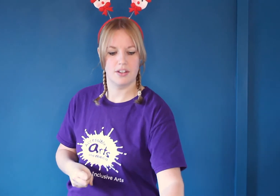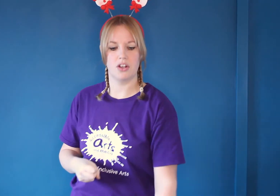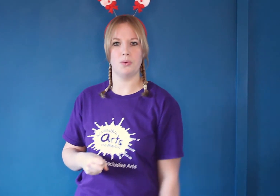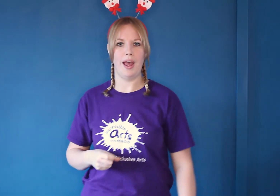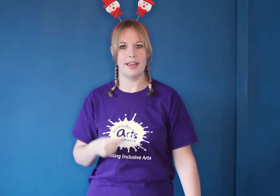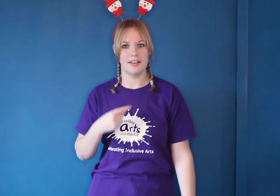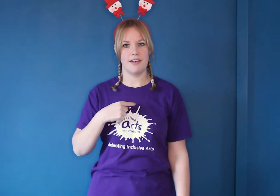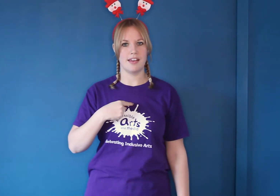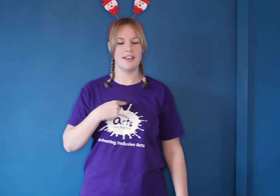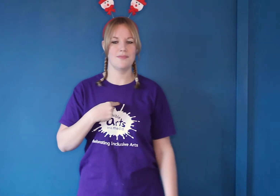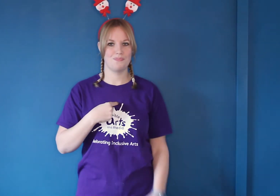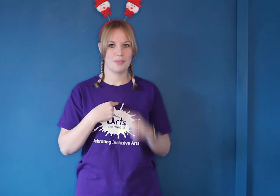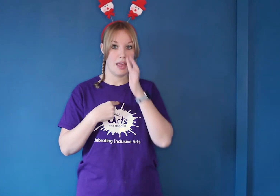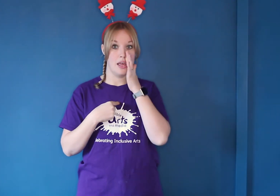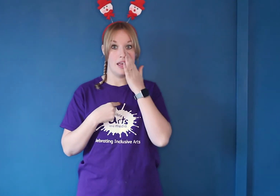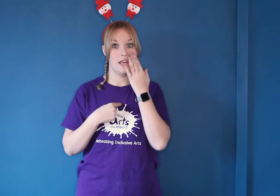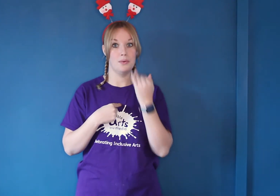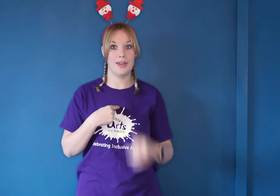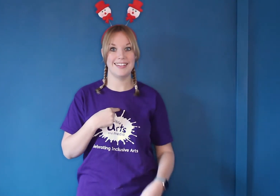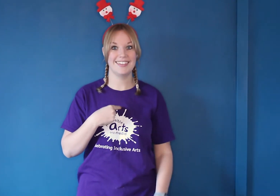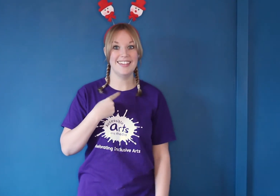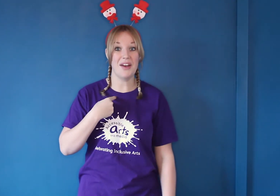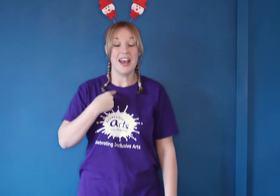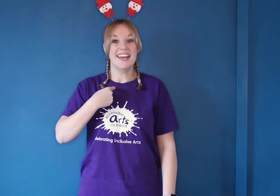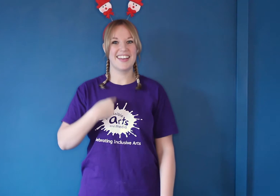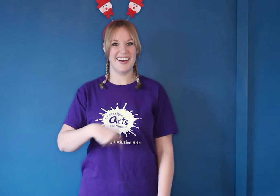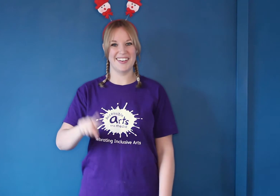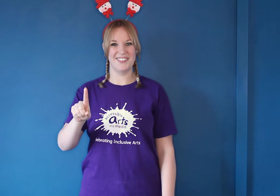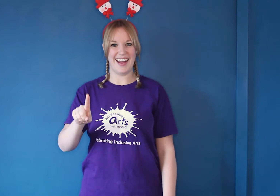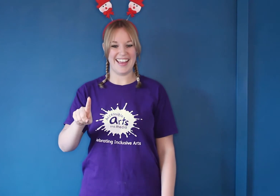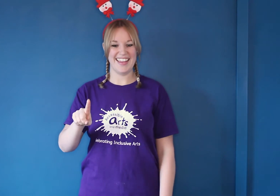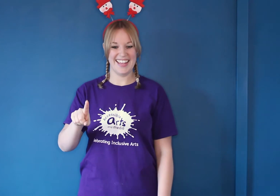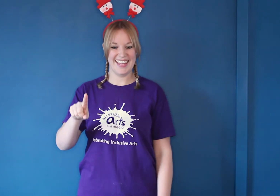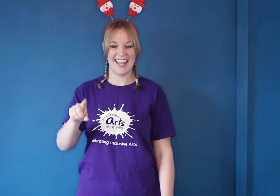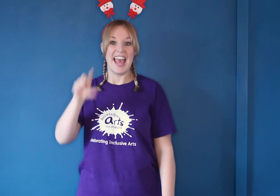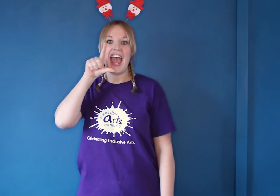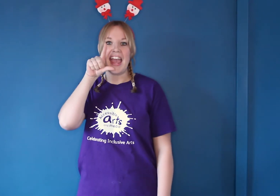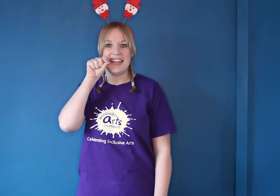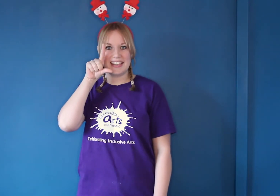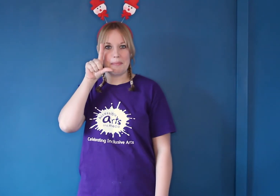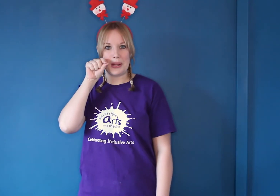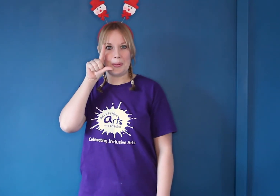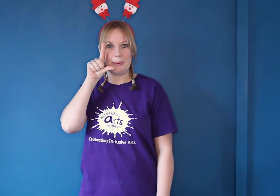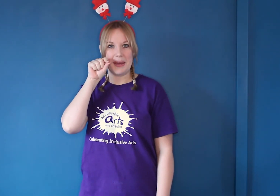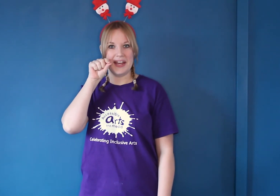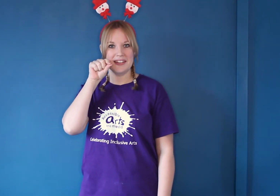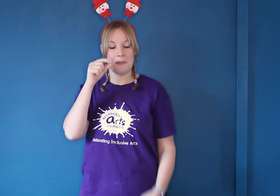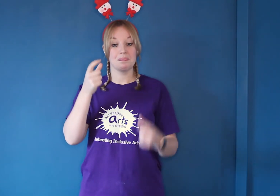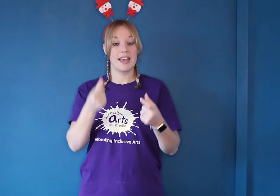Gone away, ready? Here we go. Gone away is the bluebird.